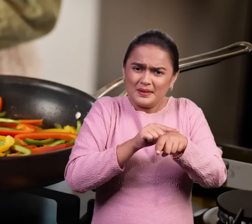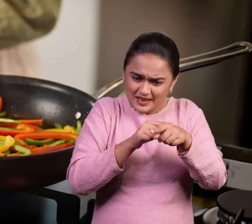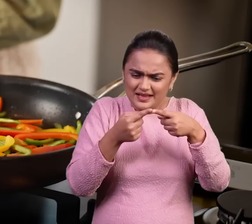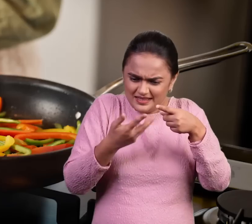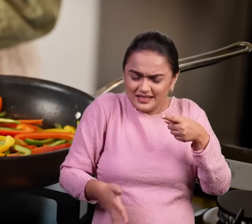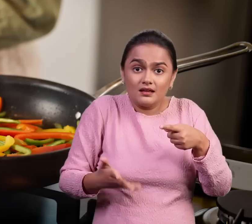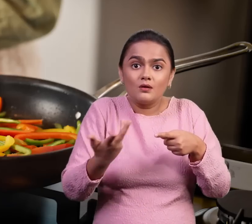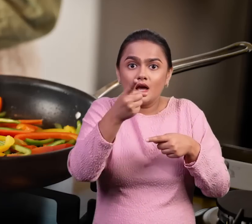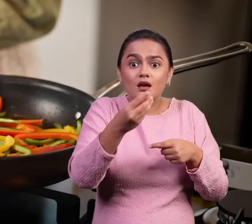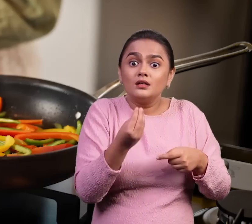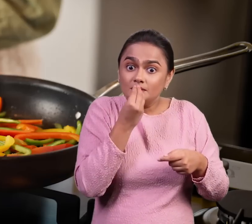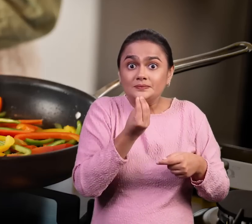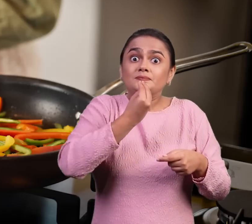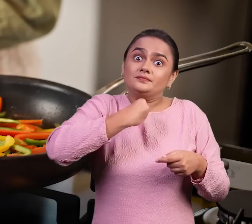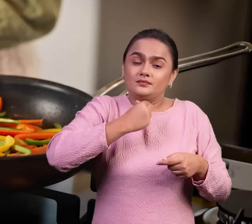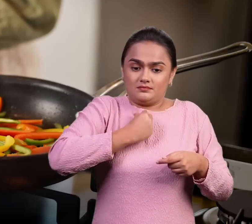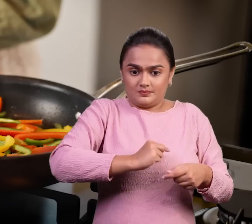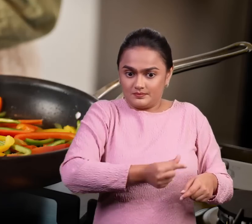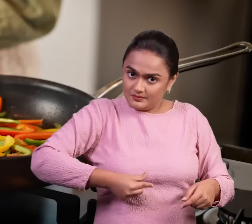Because once swallowed, the virus reaches the intestine.